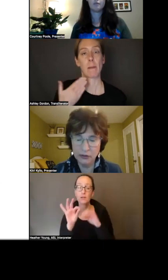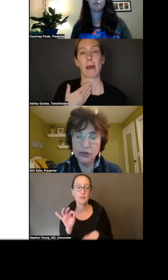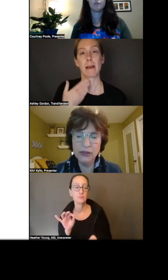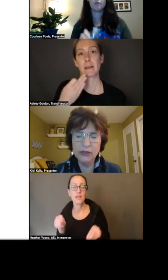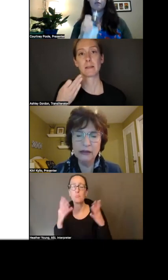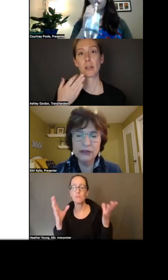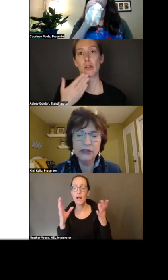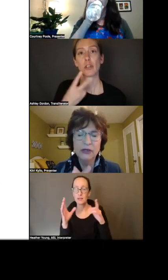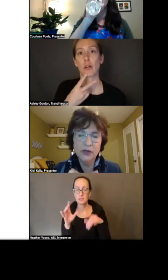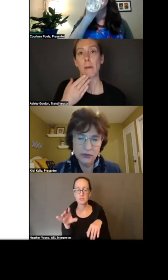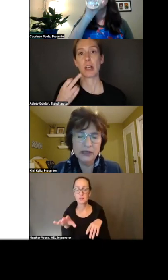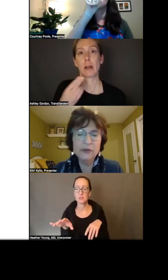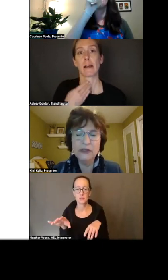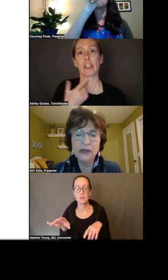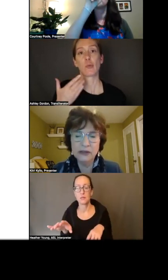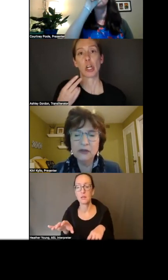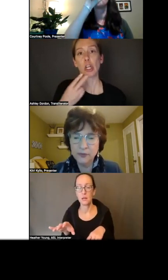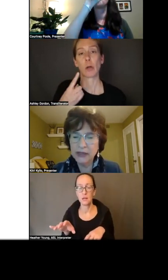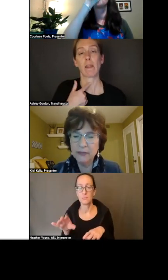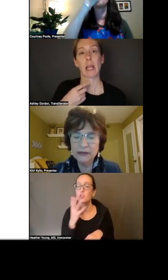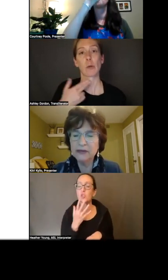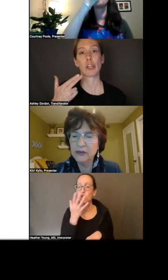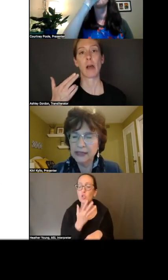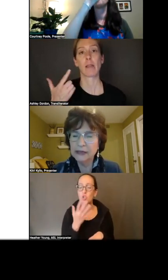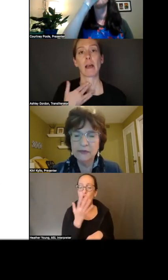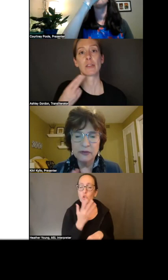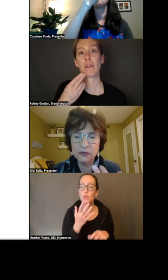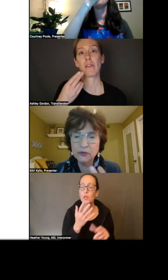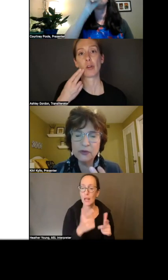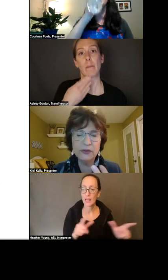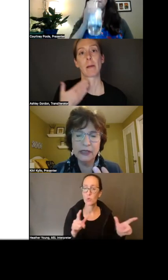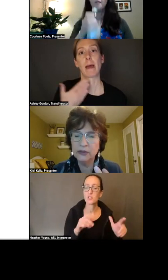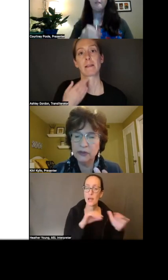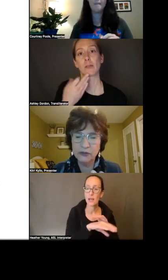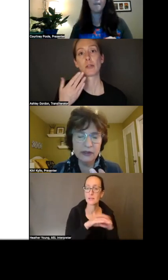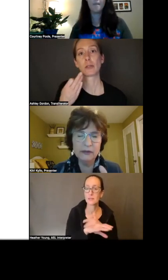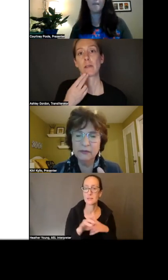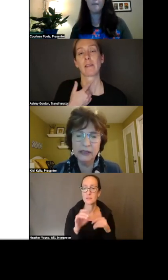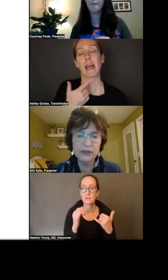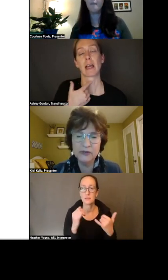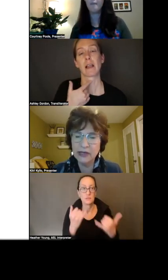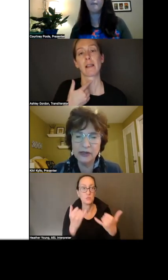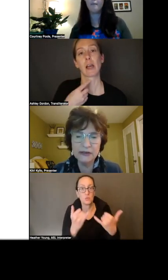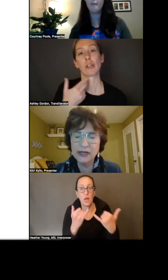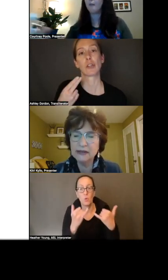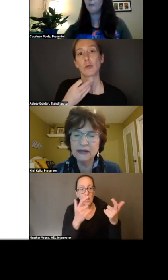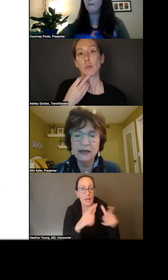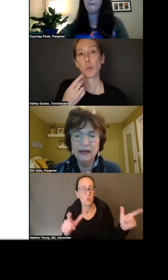cued american English or cued language allows verbatim access to the language of the school, the language of the curriculum, the language of standardized tests